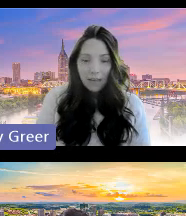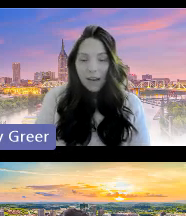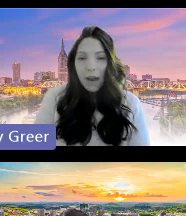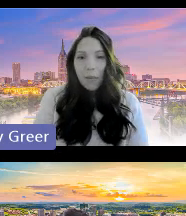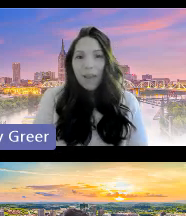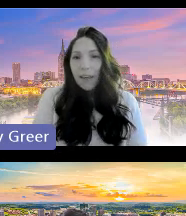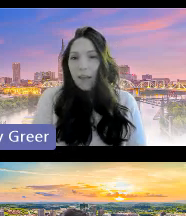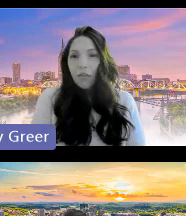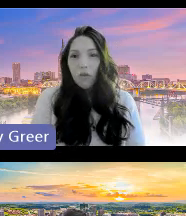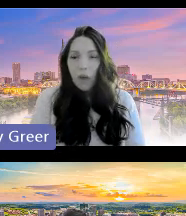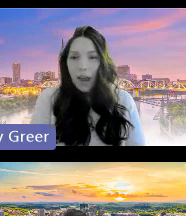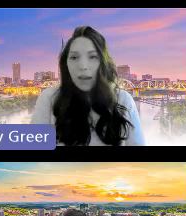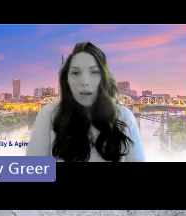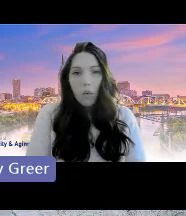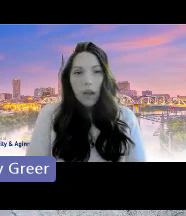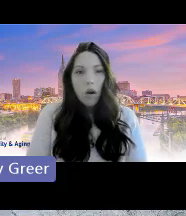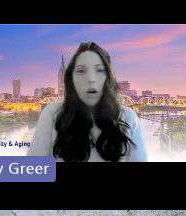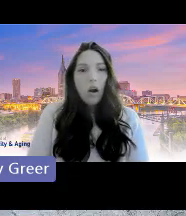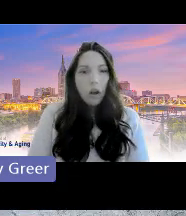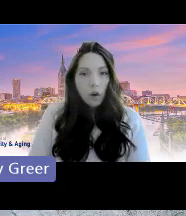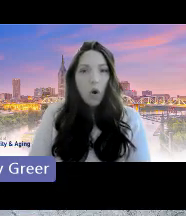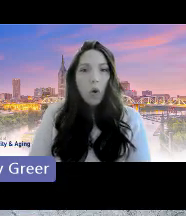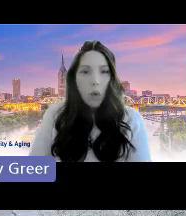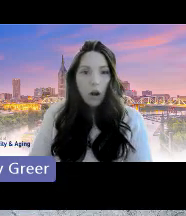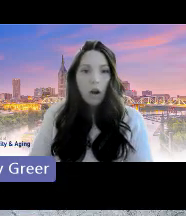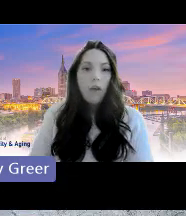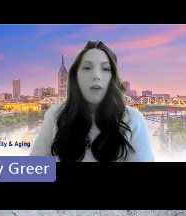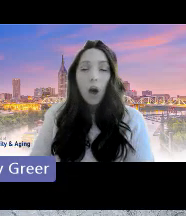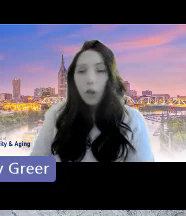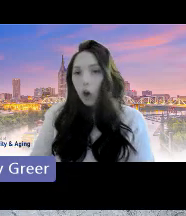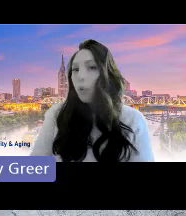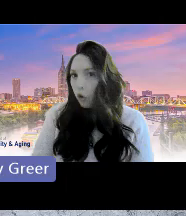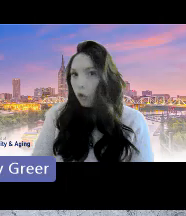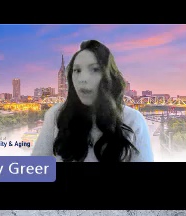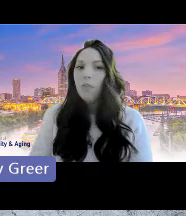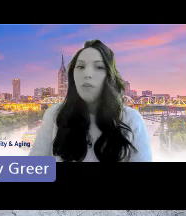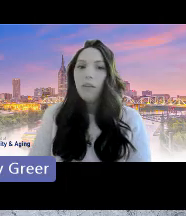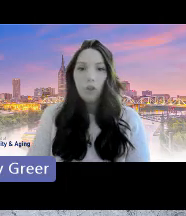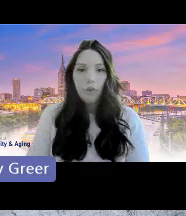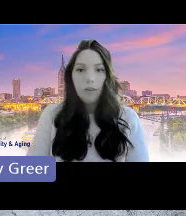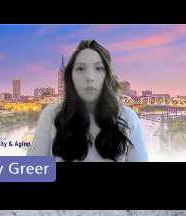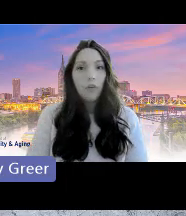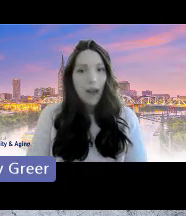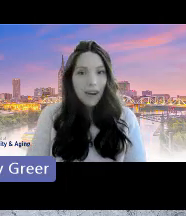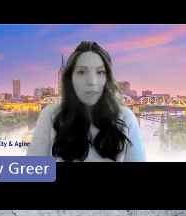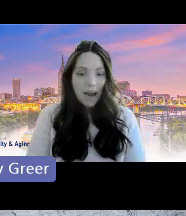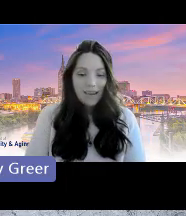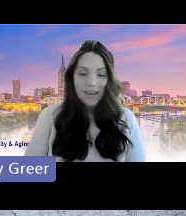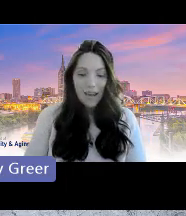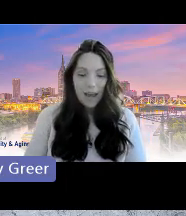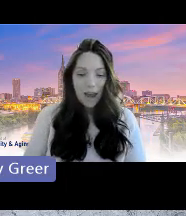but I think that it's great that we are also aware of other programs and services provided by DDA.